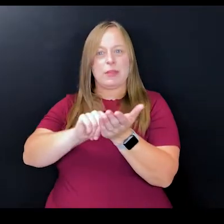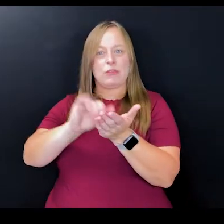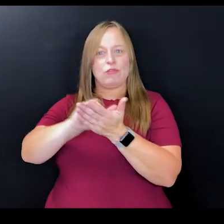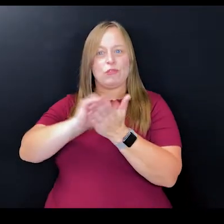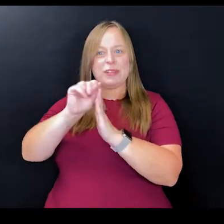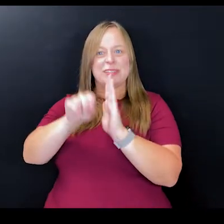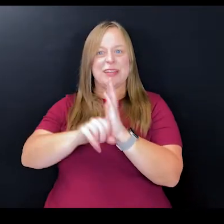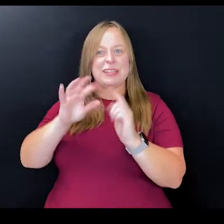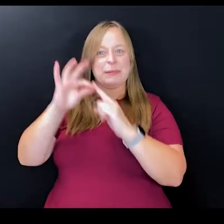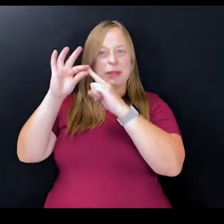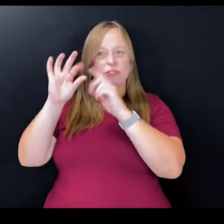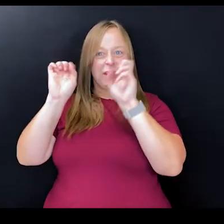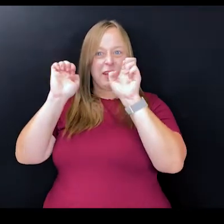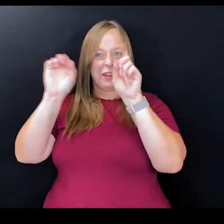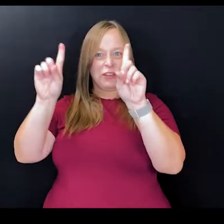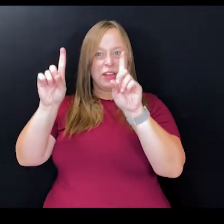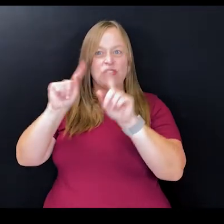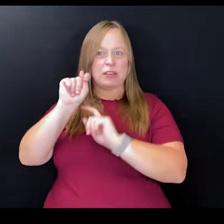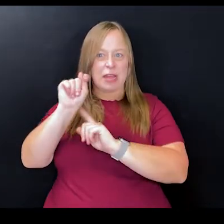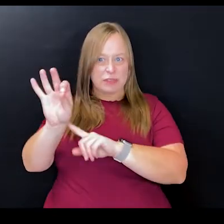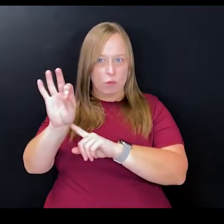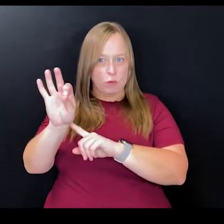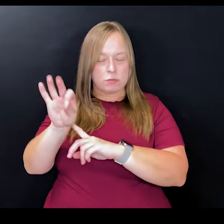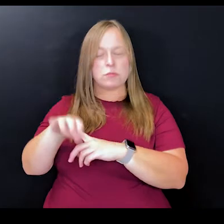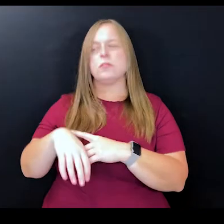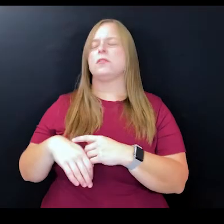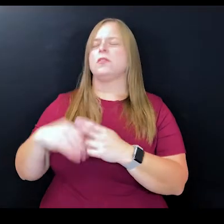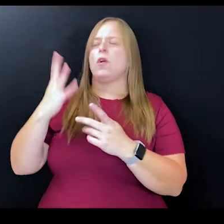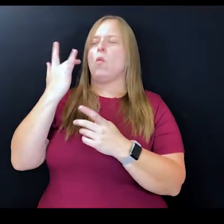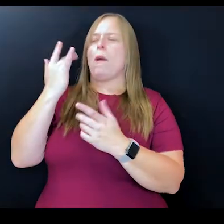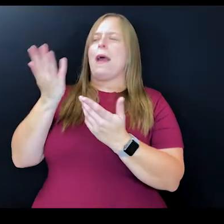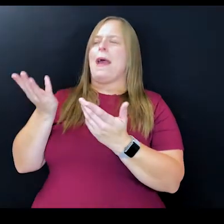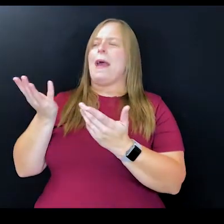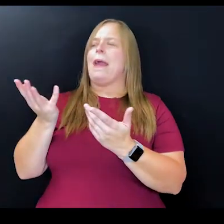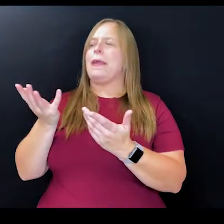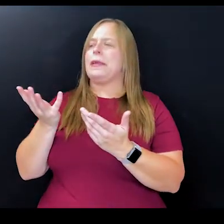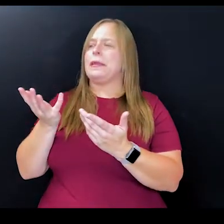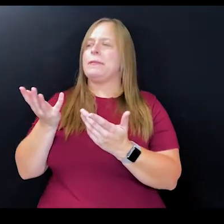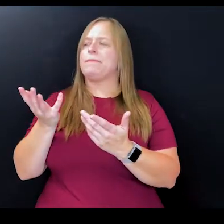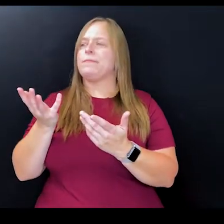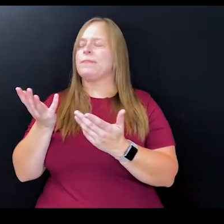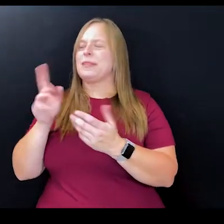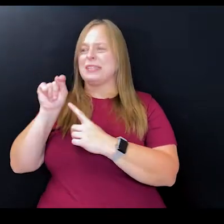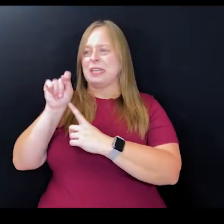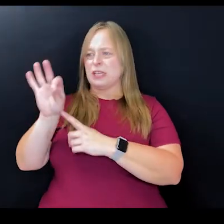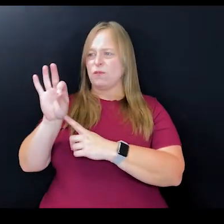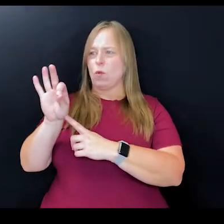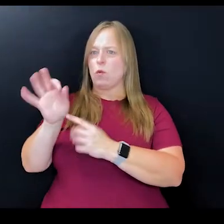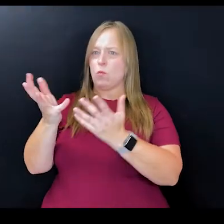New York State Special Education Task Force. Why is it that the task force wanted to